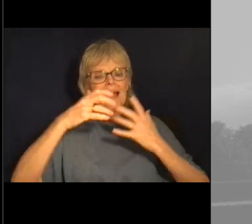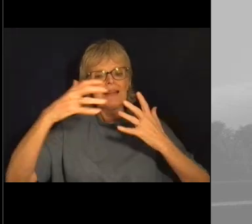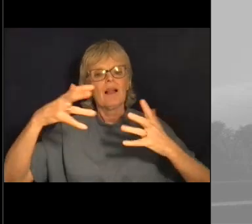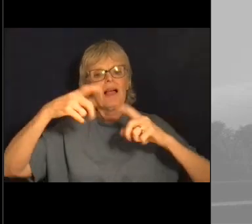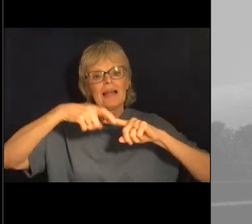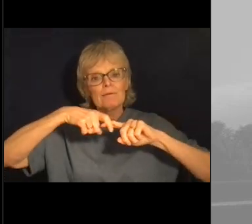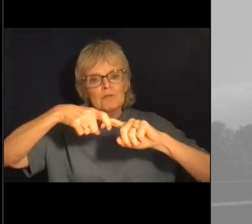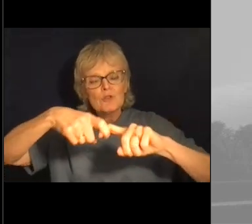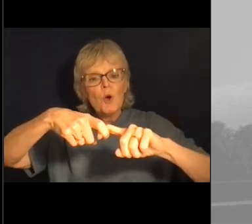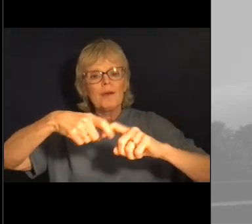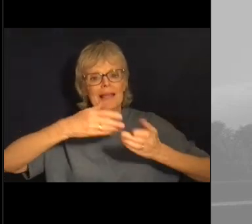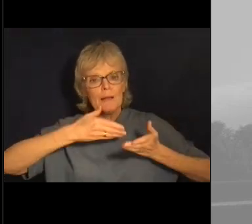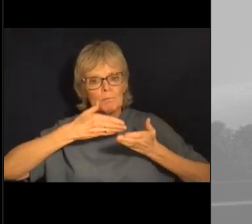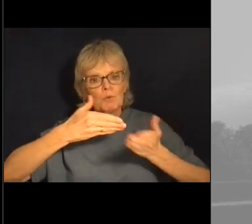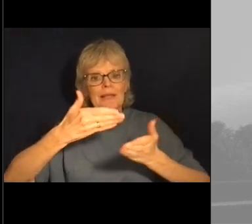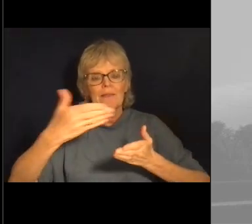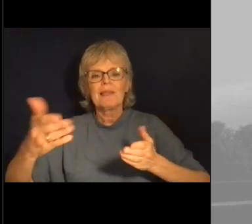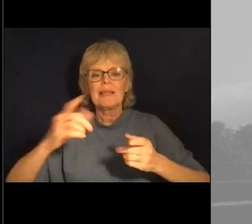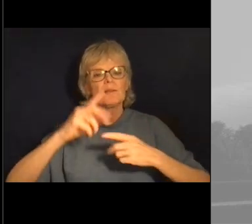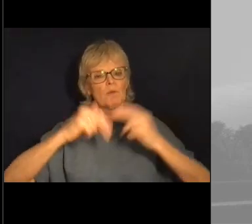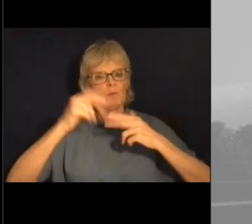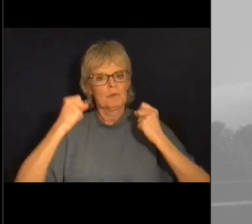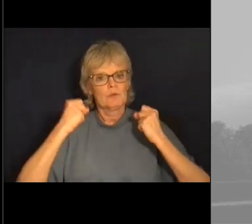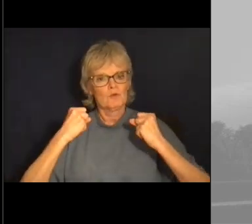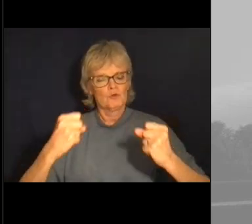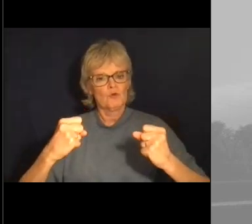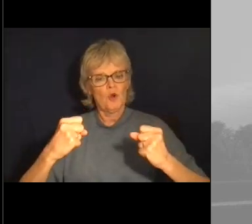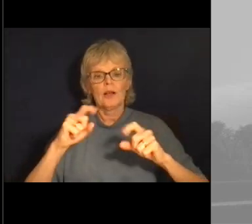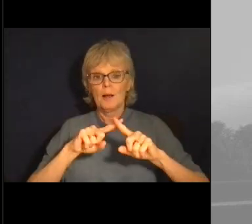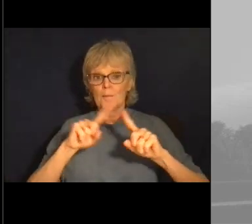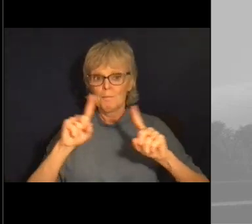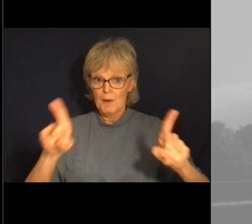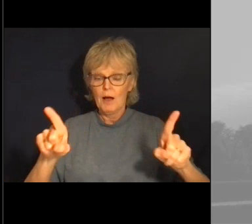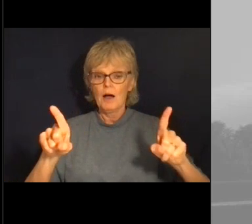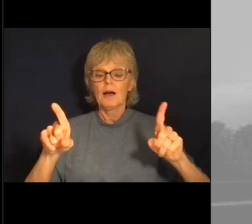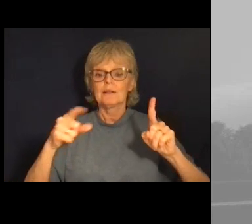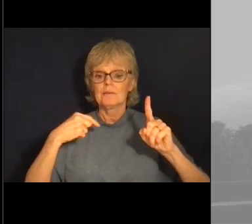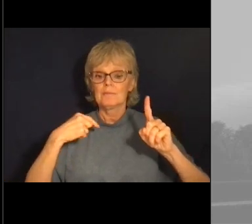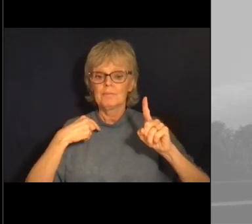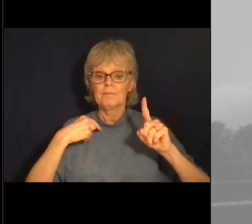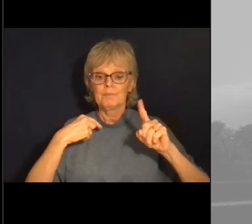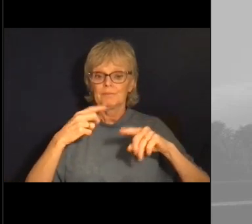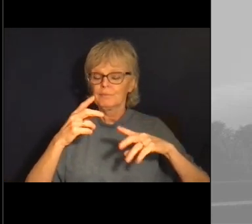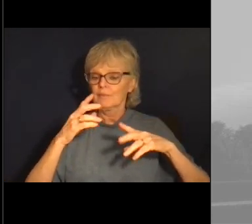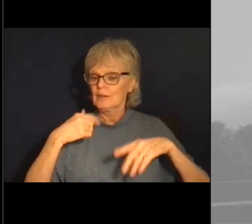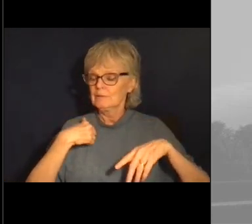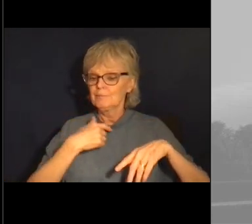but they're built to withstand those kinds of things. But we do take very, very